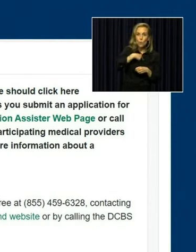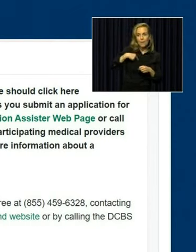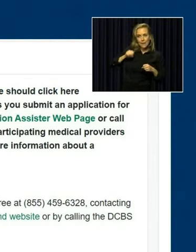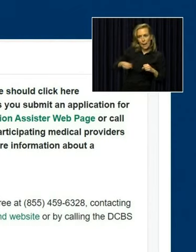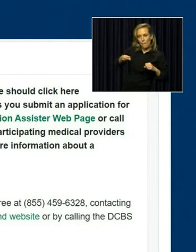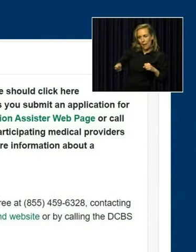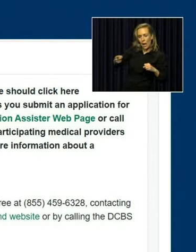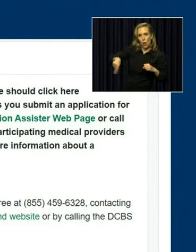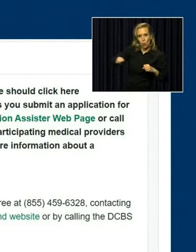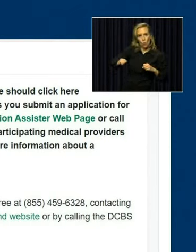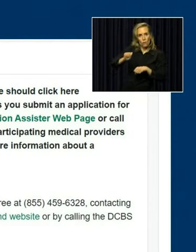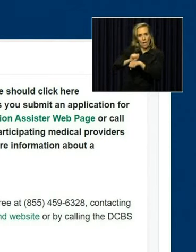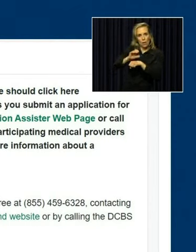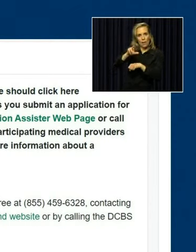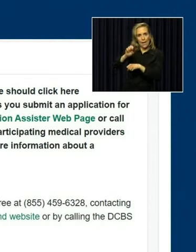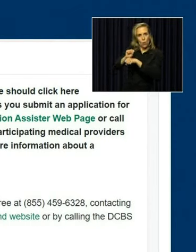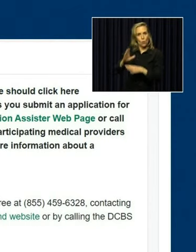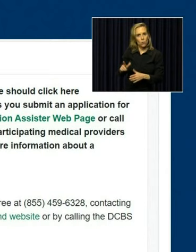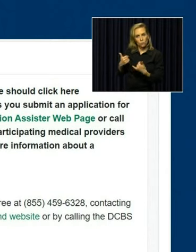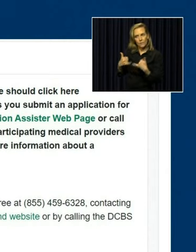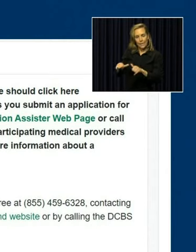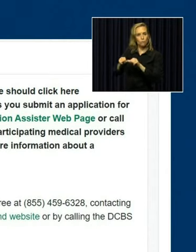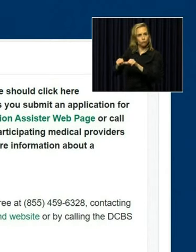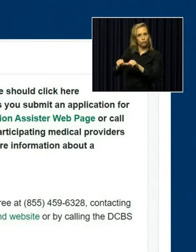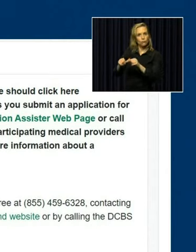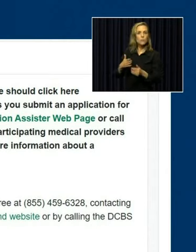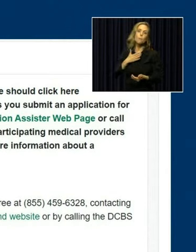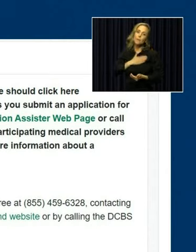OF US. THANK YOU.